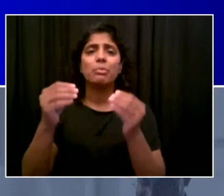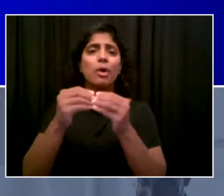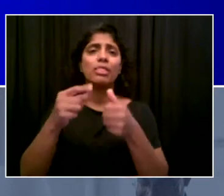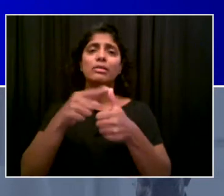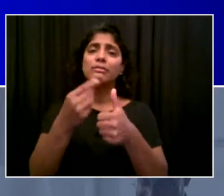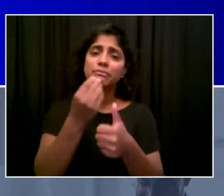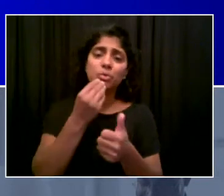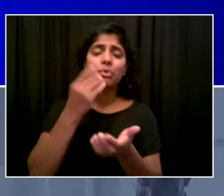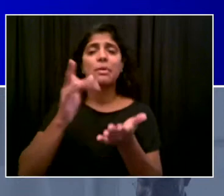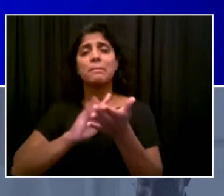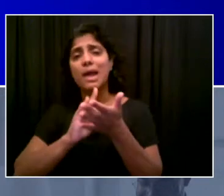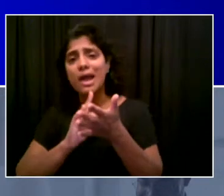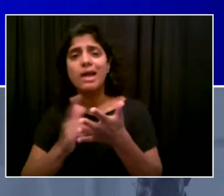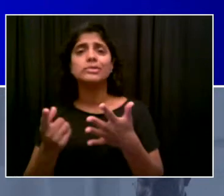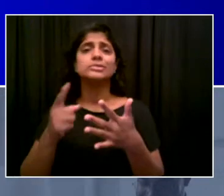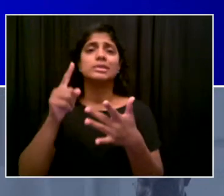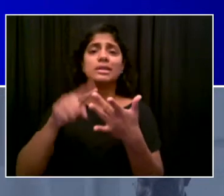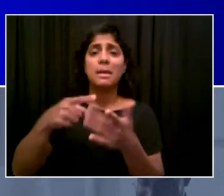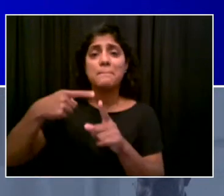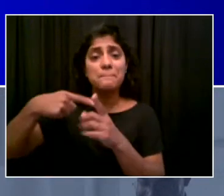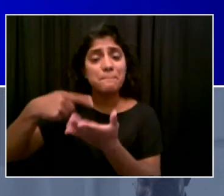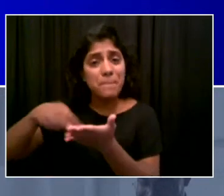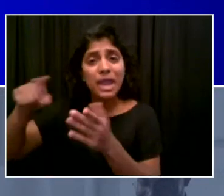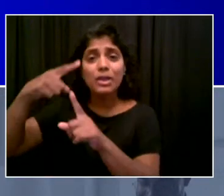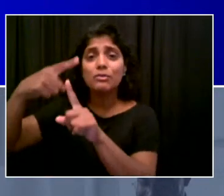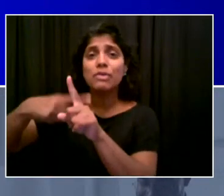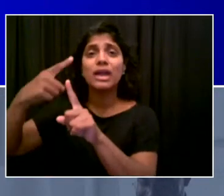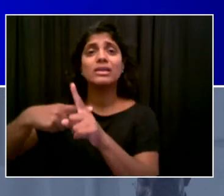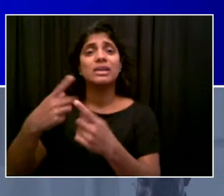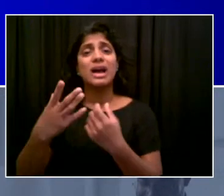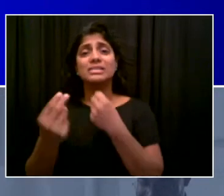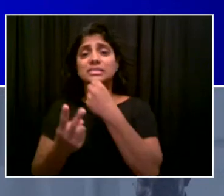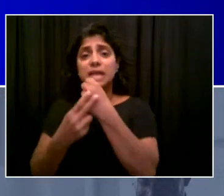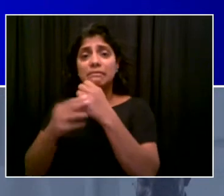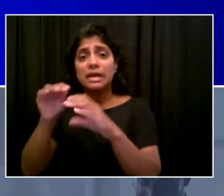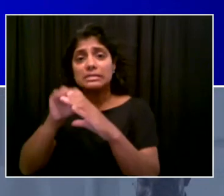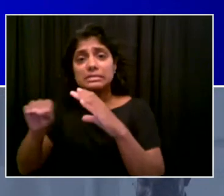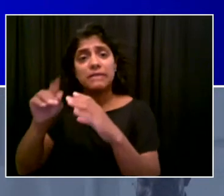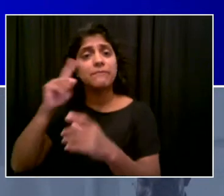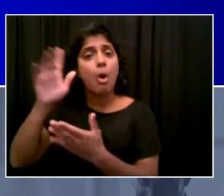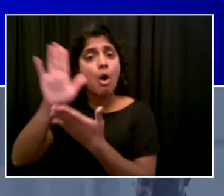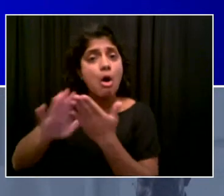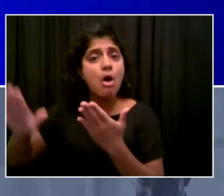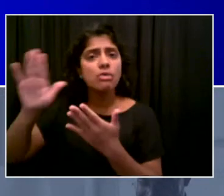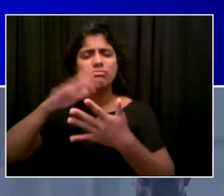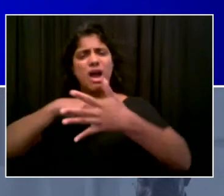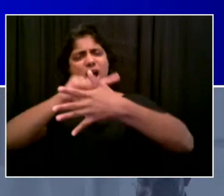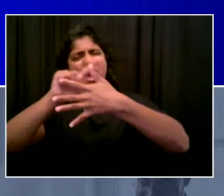BE WHAT MAKES THEM ABLE TO MAKE ENDS MEET AND PAY THE RENT AND AFFORD FOOD AND MEDICINE, THE BASICS. FOR SOME FAMILIES IT'S A